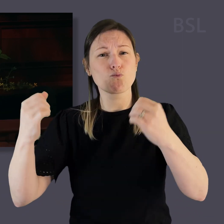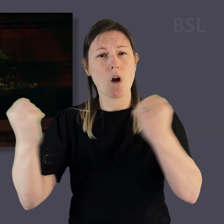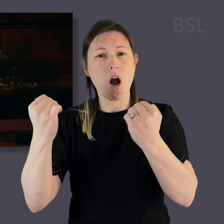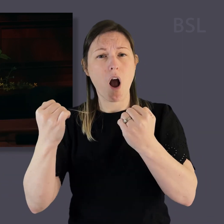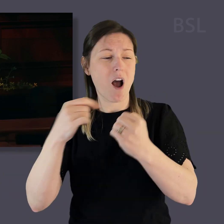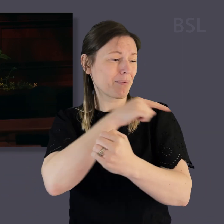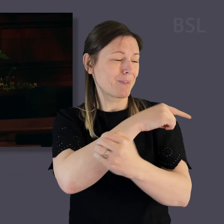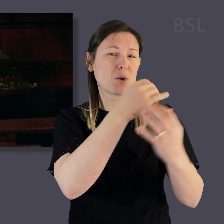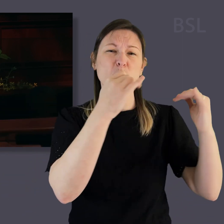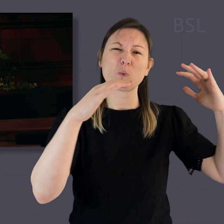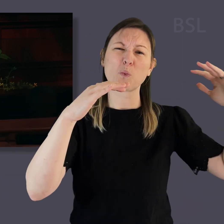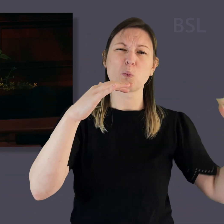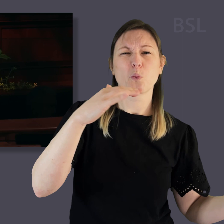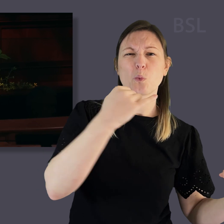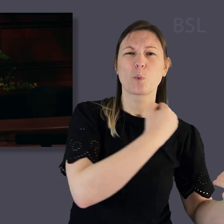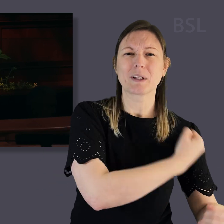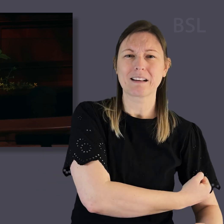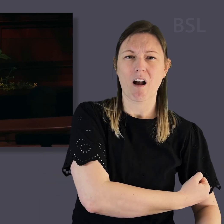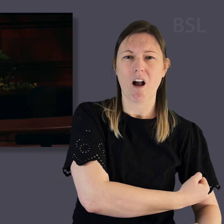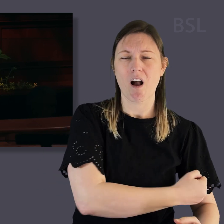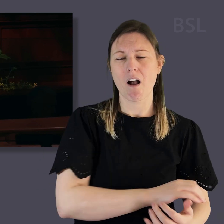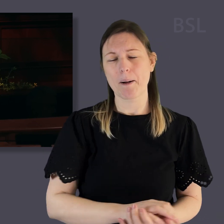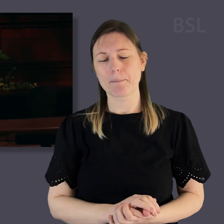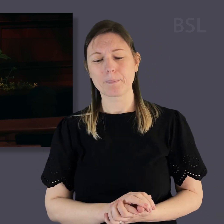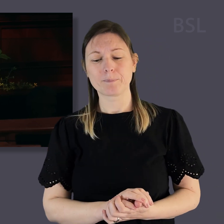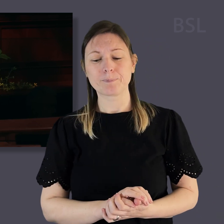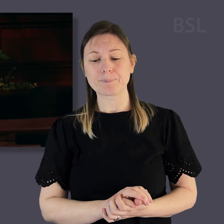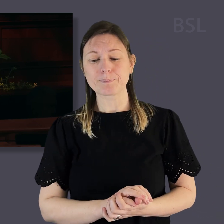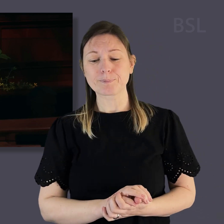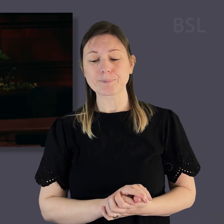and to redeem us as we come unto Him.